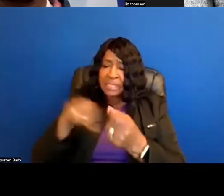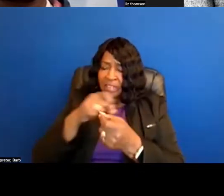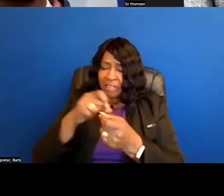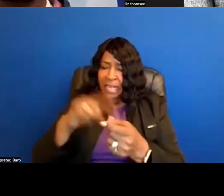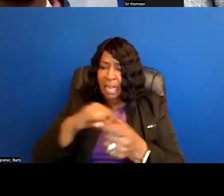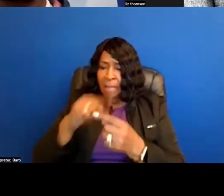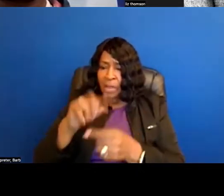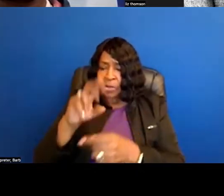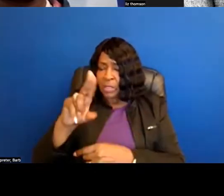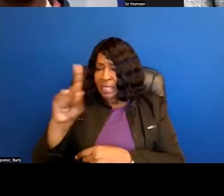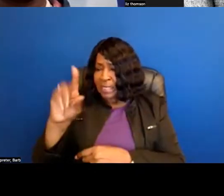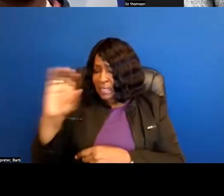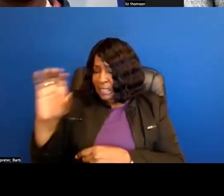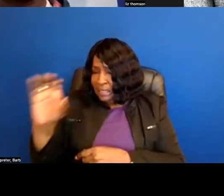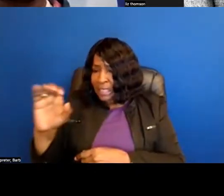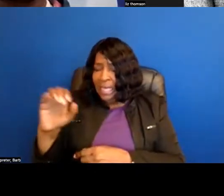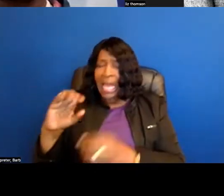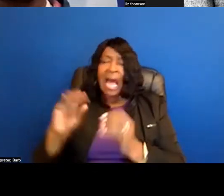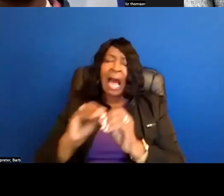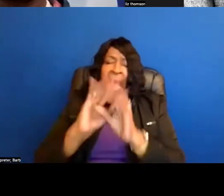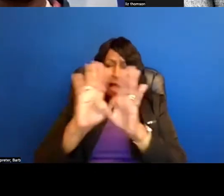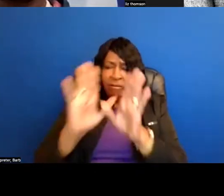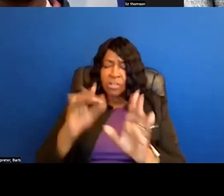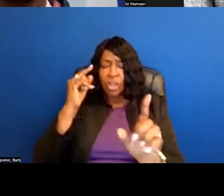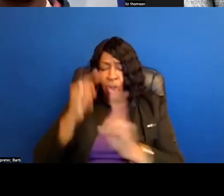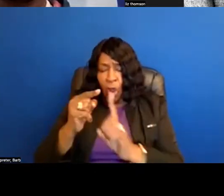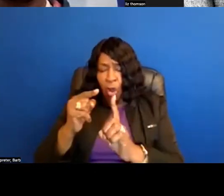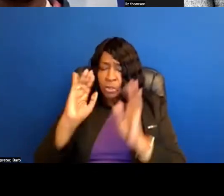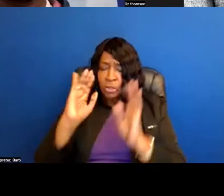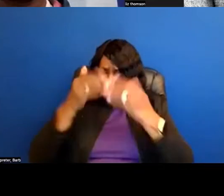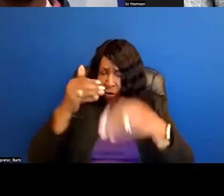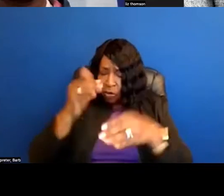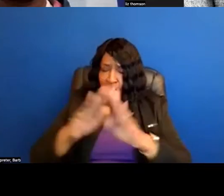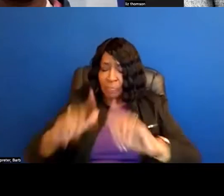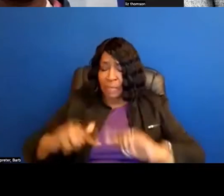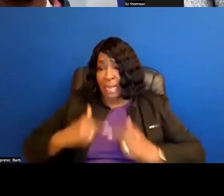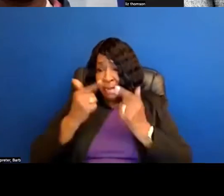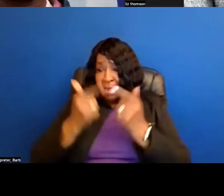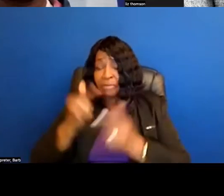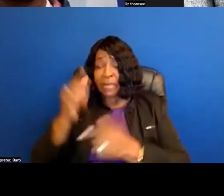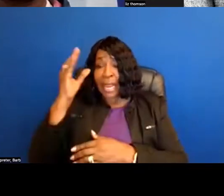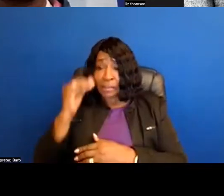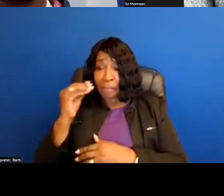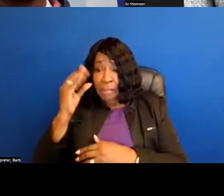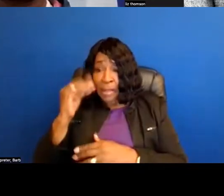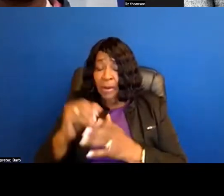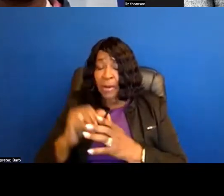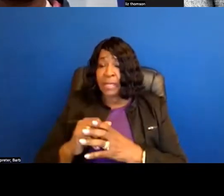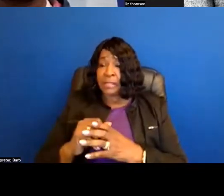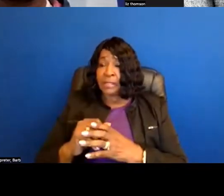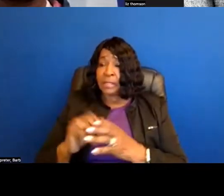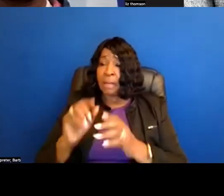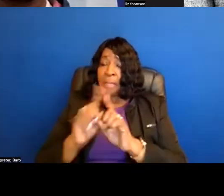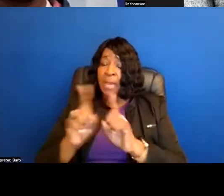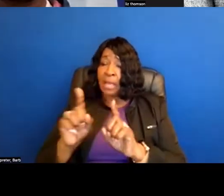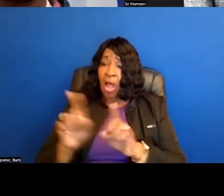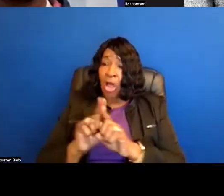So obviously, the goal was to center the lived experiences of disabled people, I also selfishly wanted this data